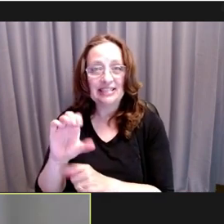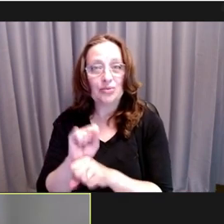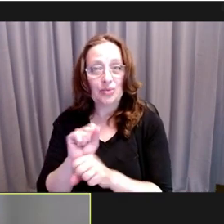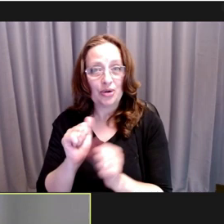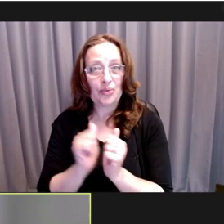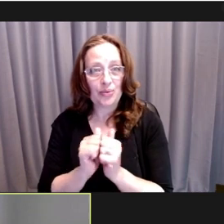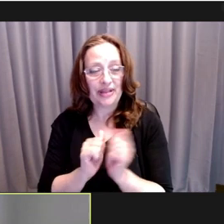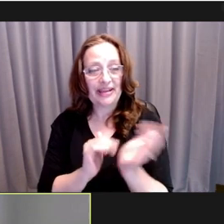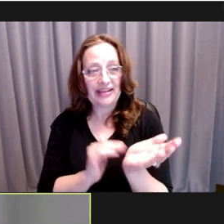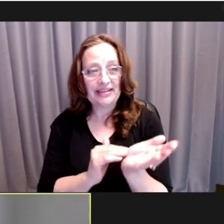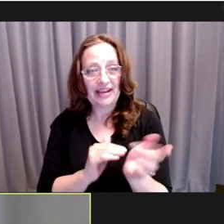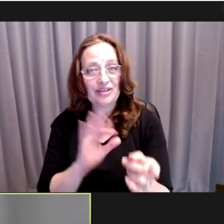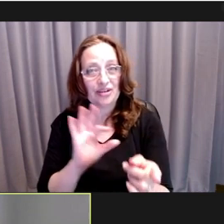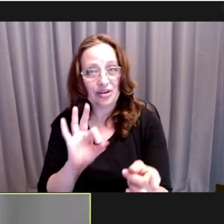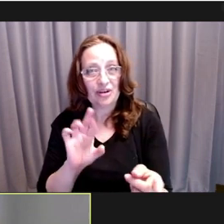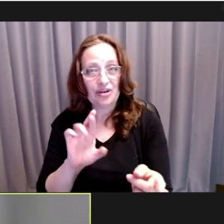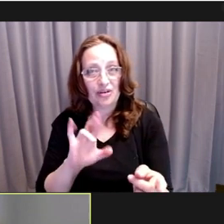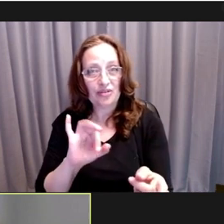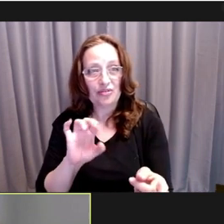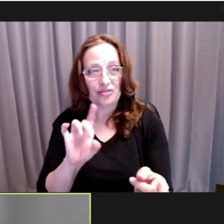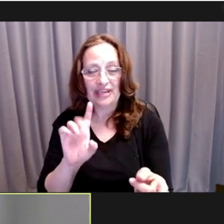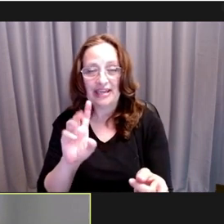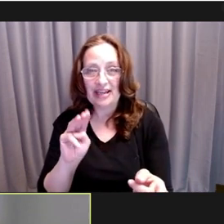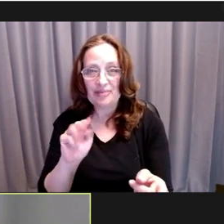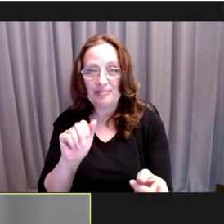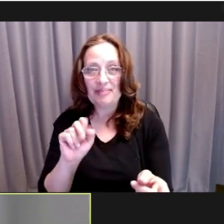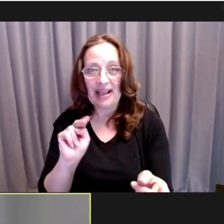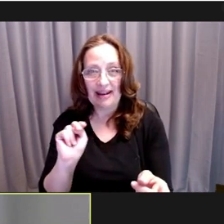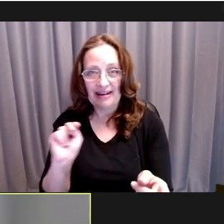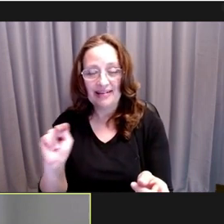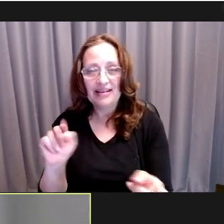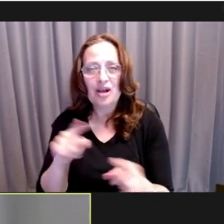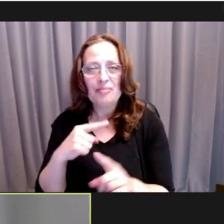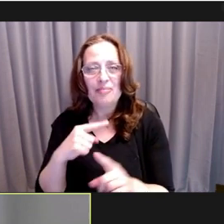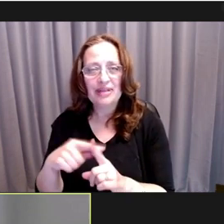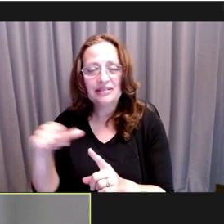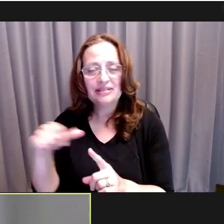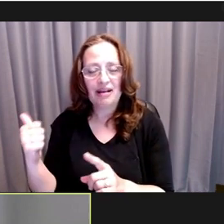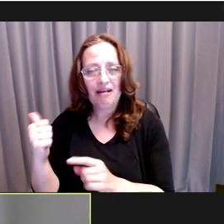to really work closely with our families and help gear them the best way. So I just want